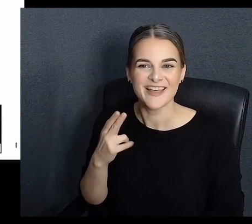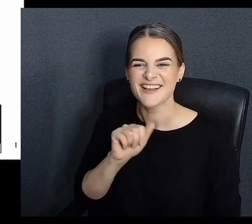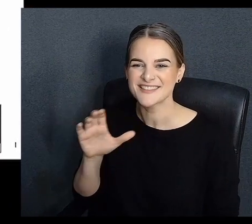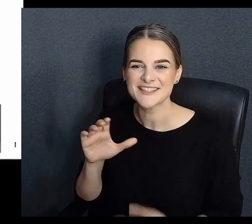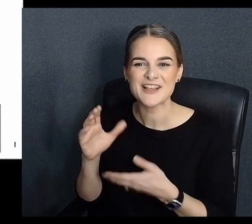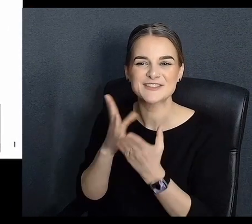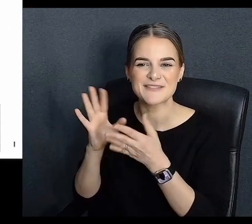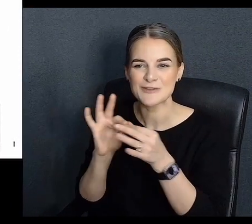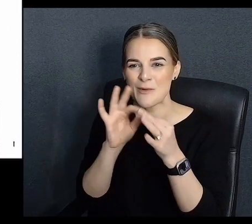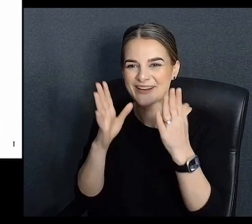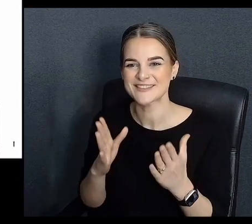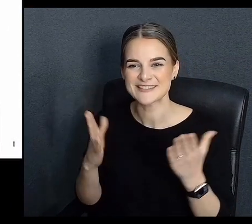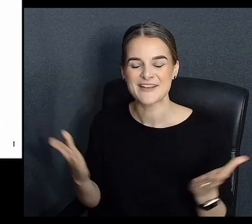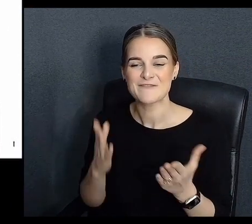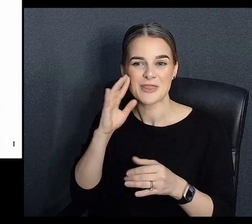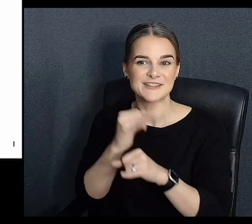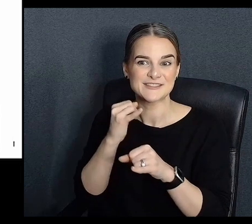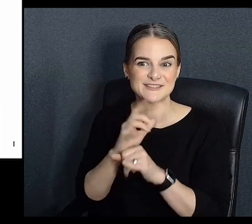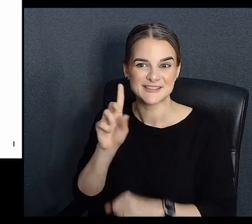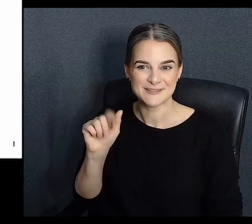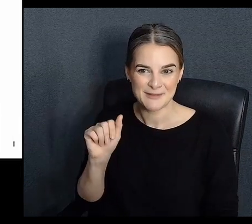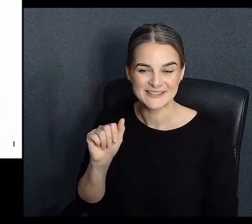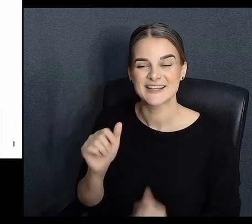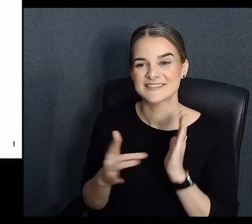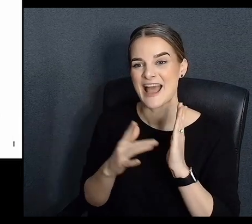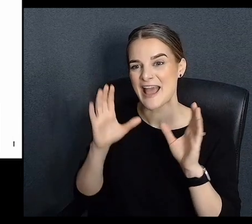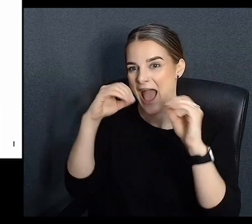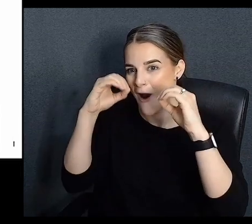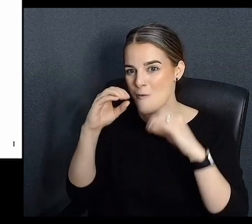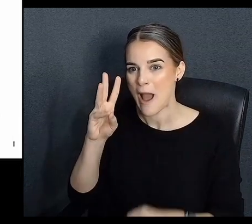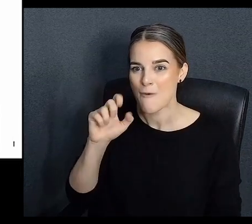at the Institute on Disabilities at TechOWL program at Temple University.